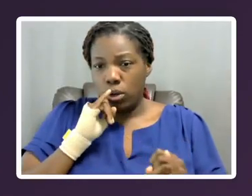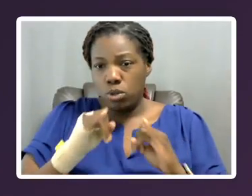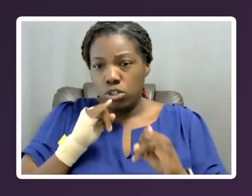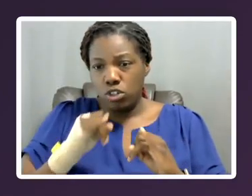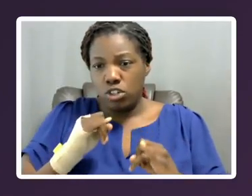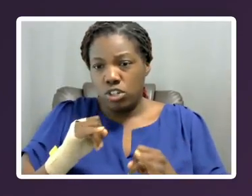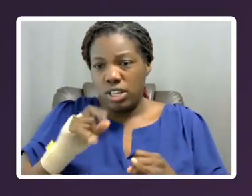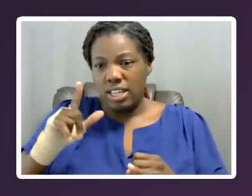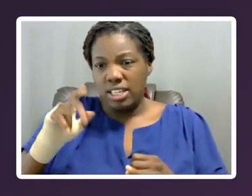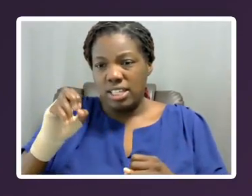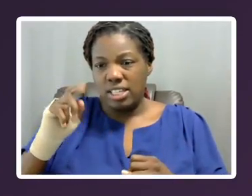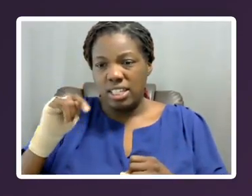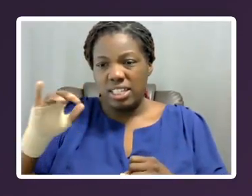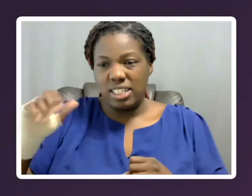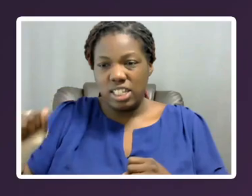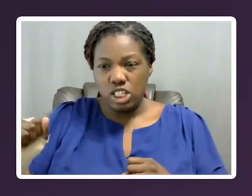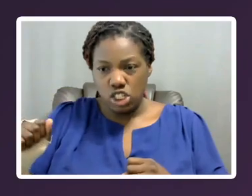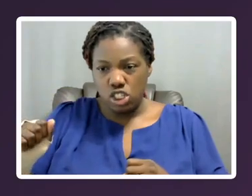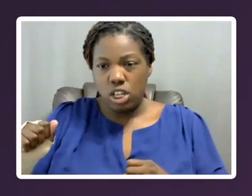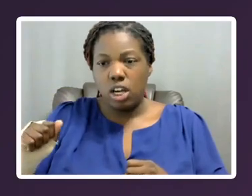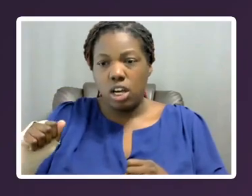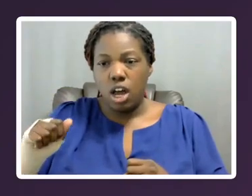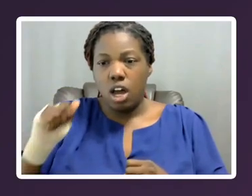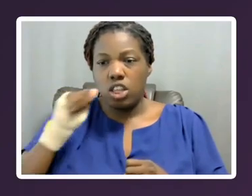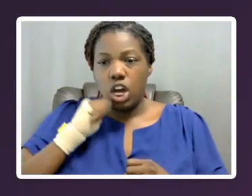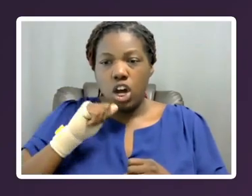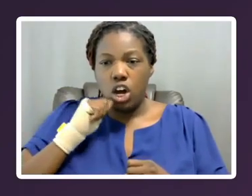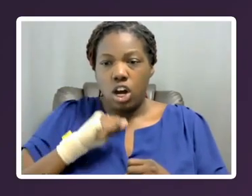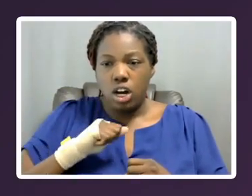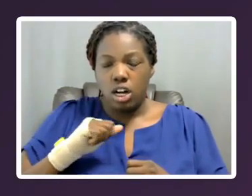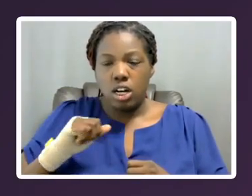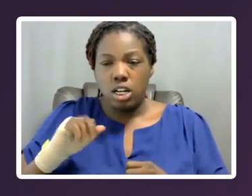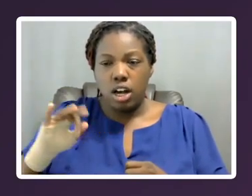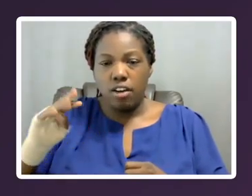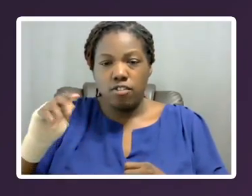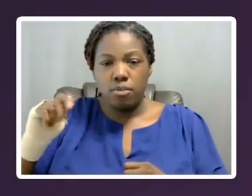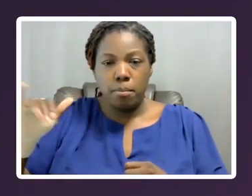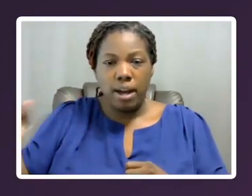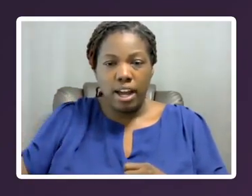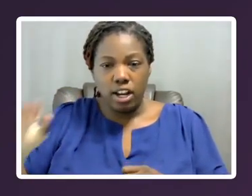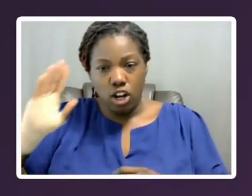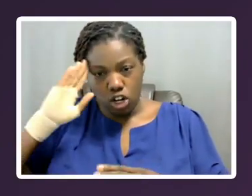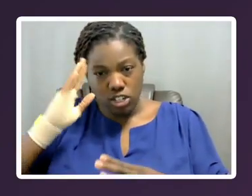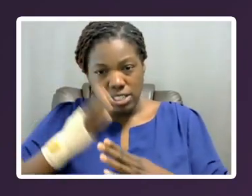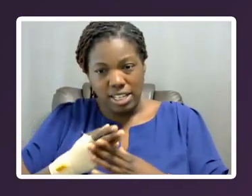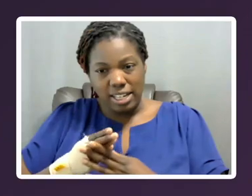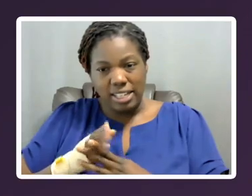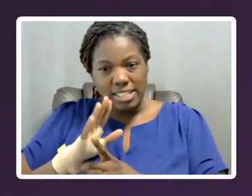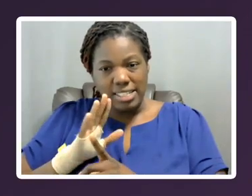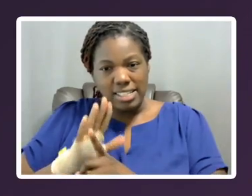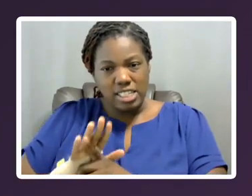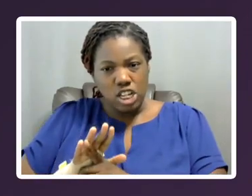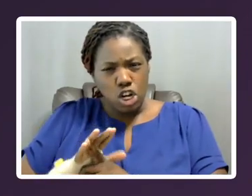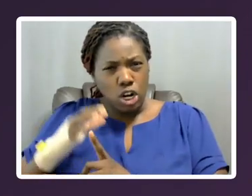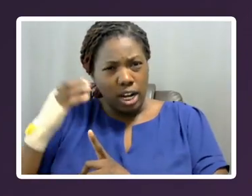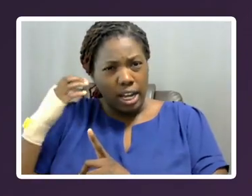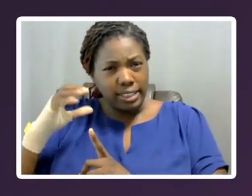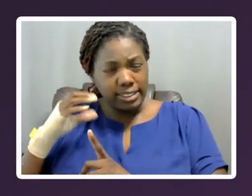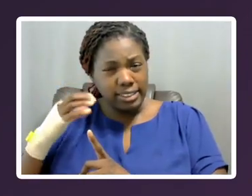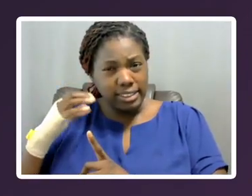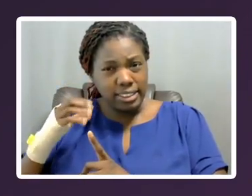and that her son is her cousin -- is Famiya's cousin. And how old were students that were